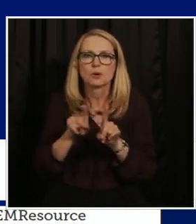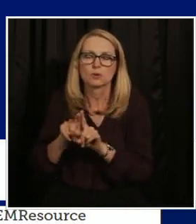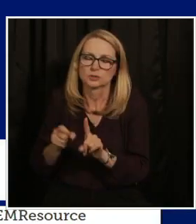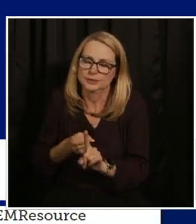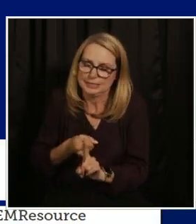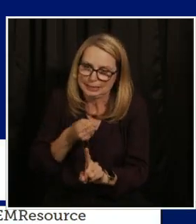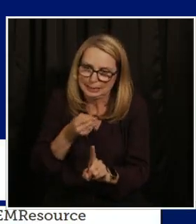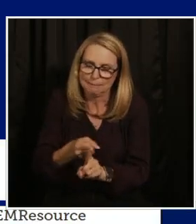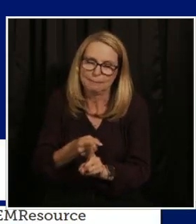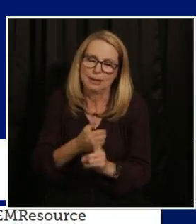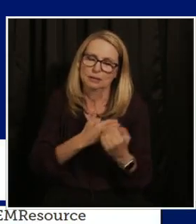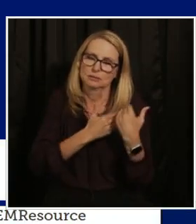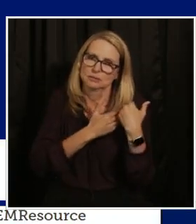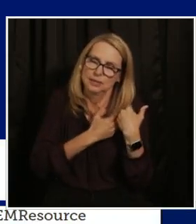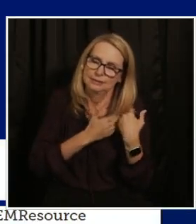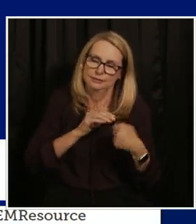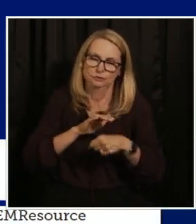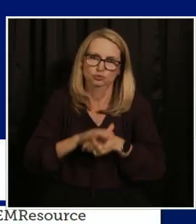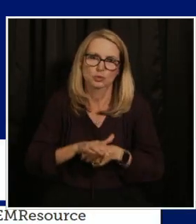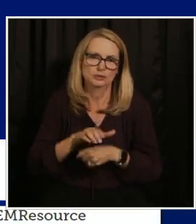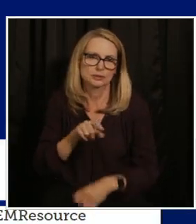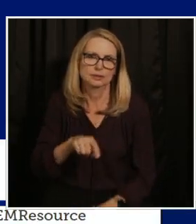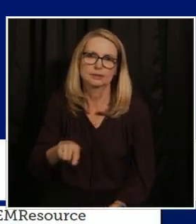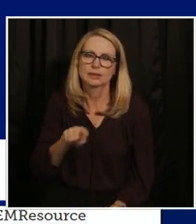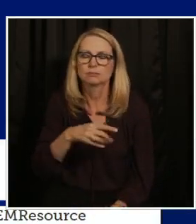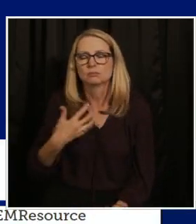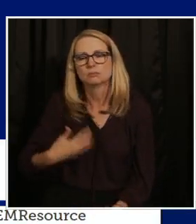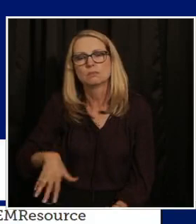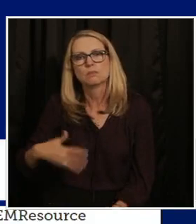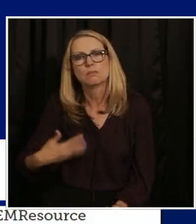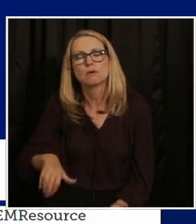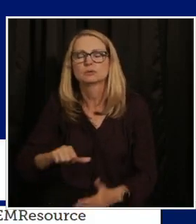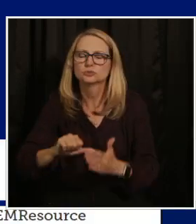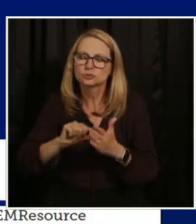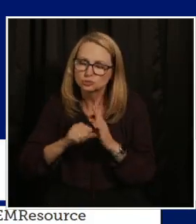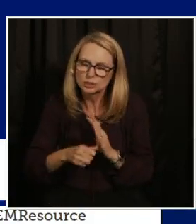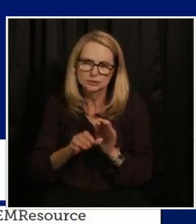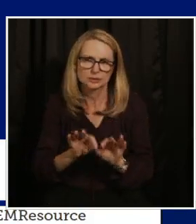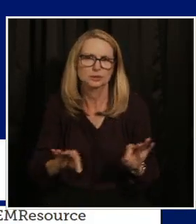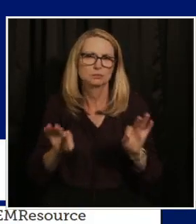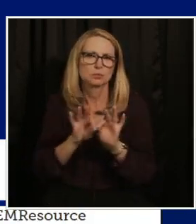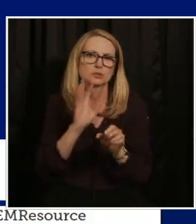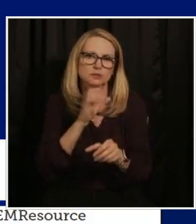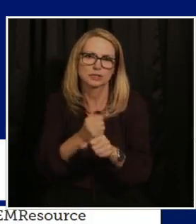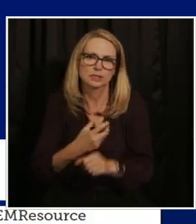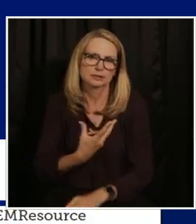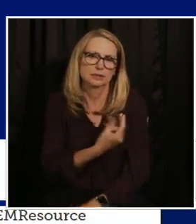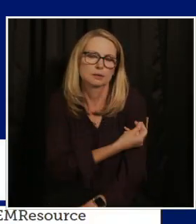and the absolute importance of getting vaccinated to end this pandemic as the